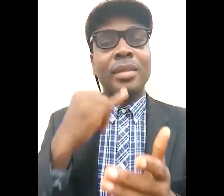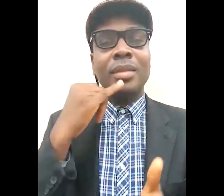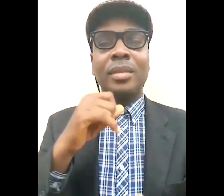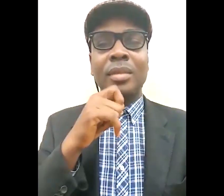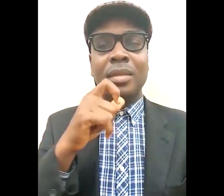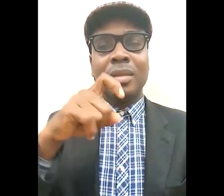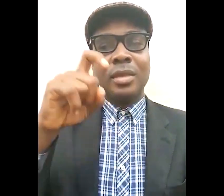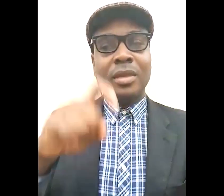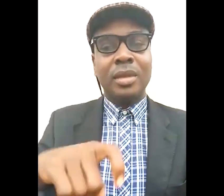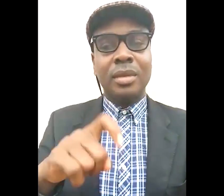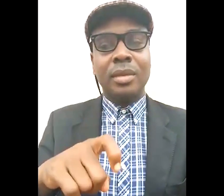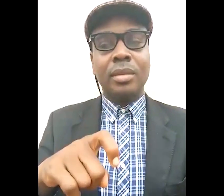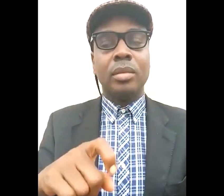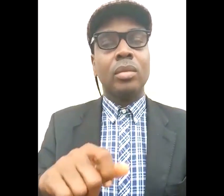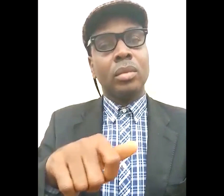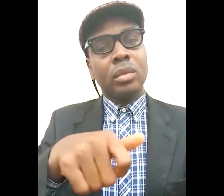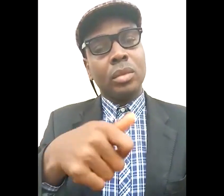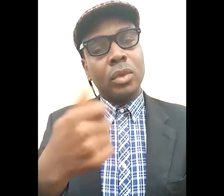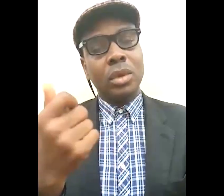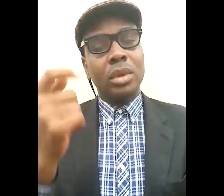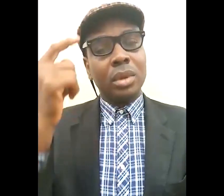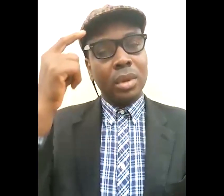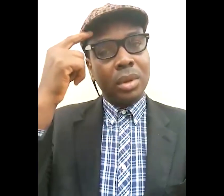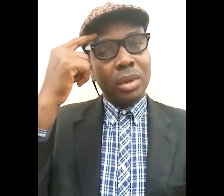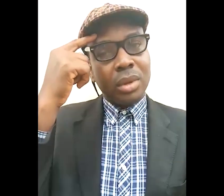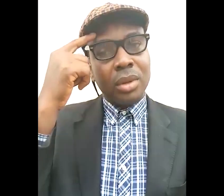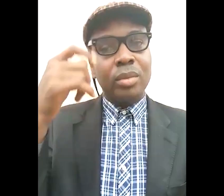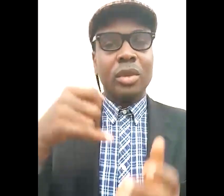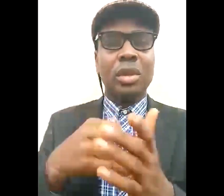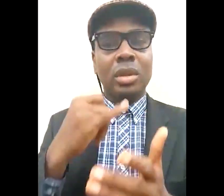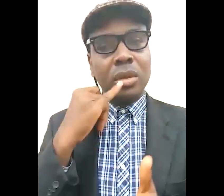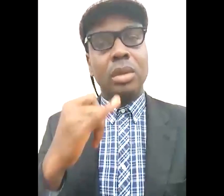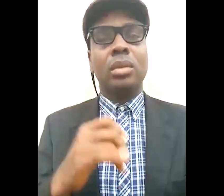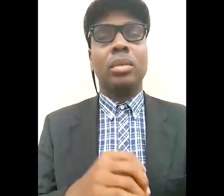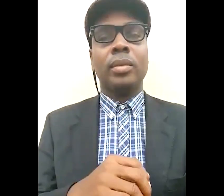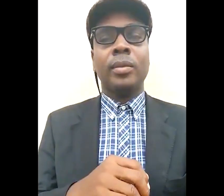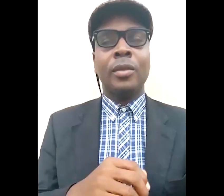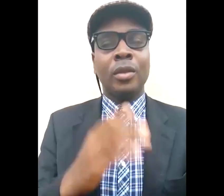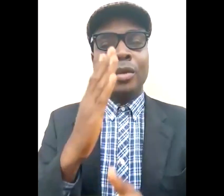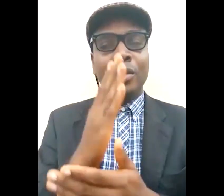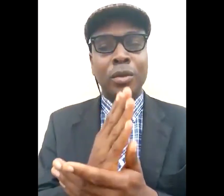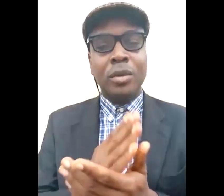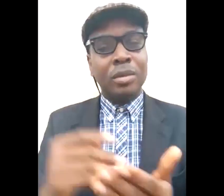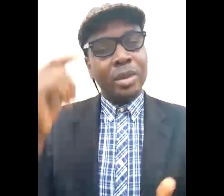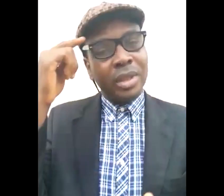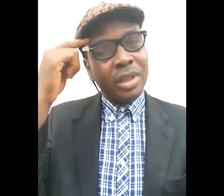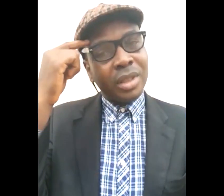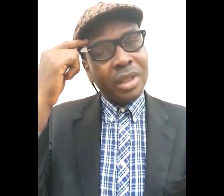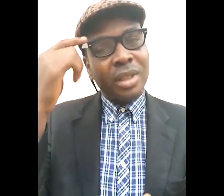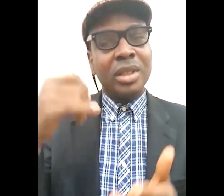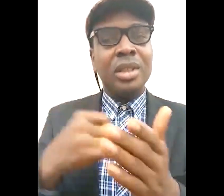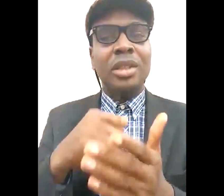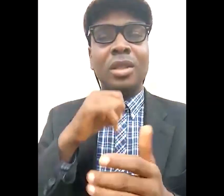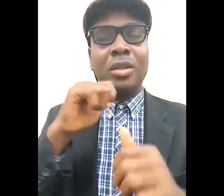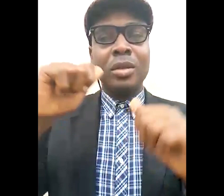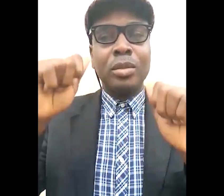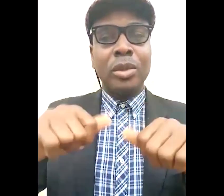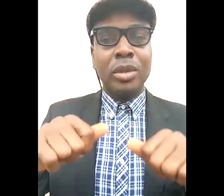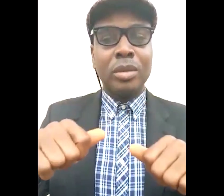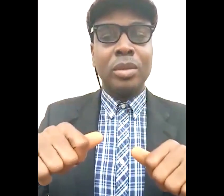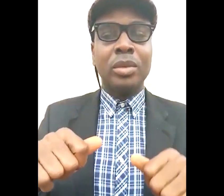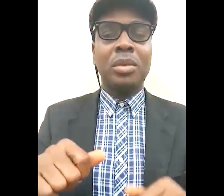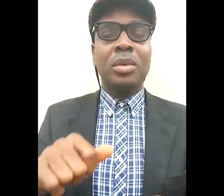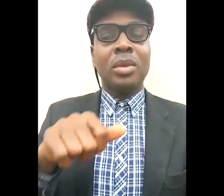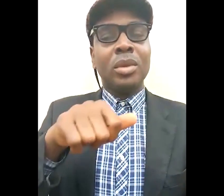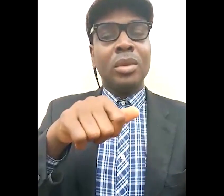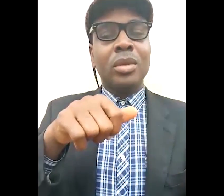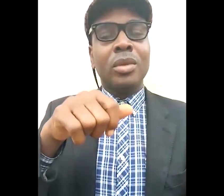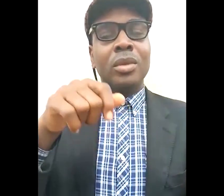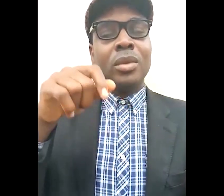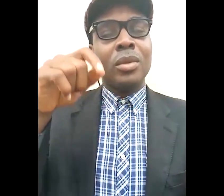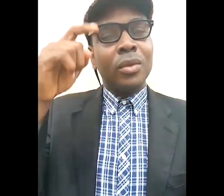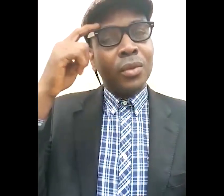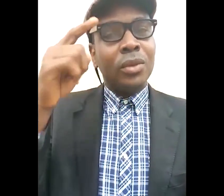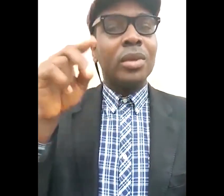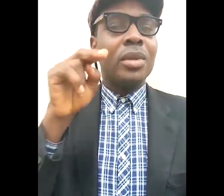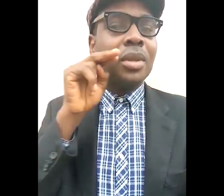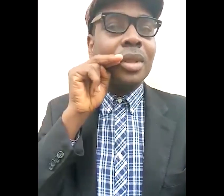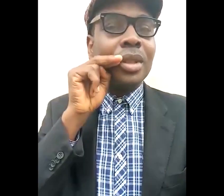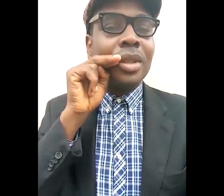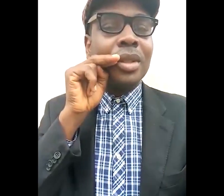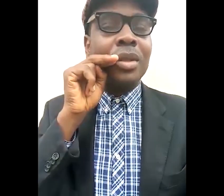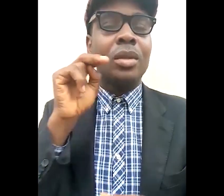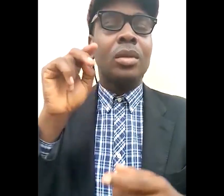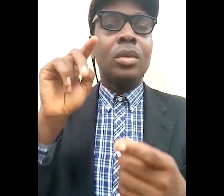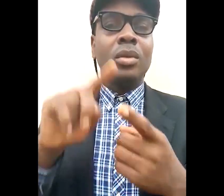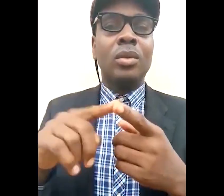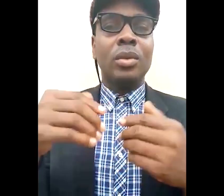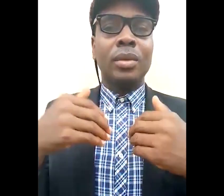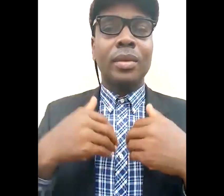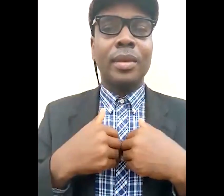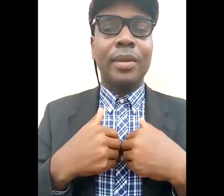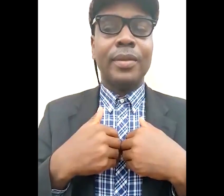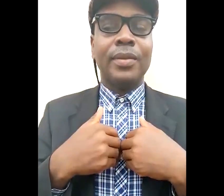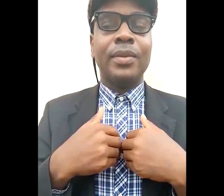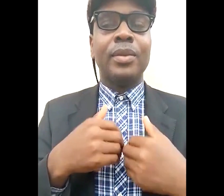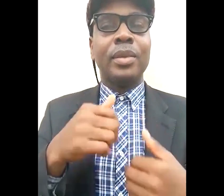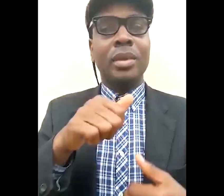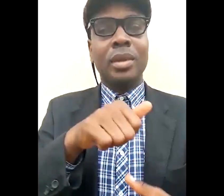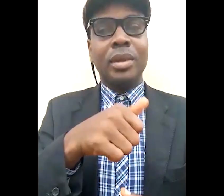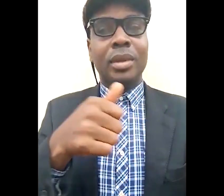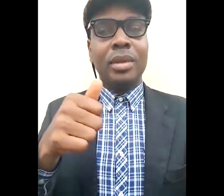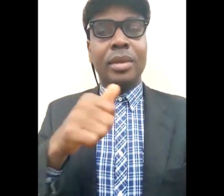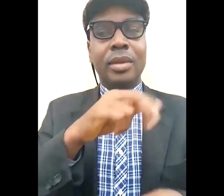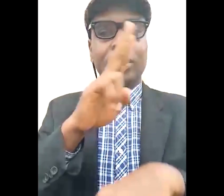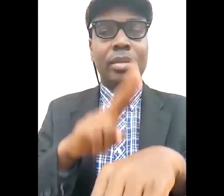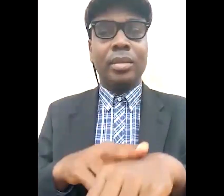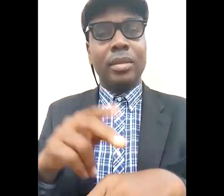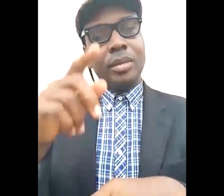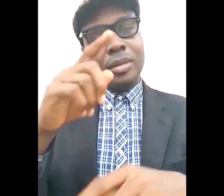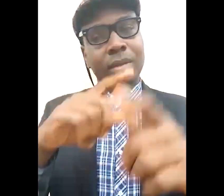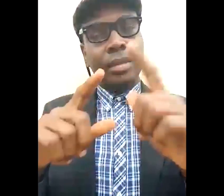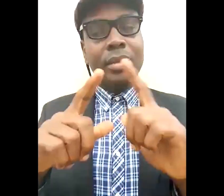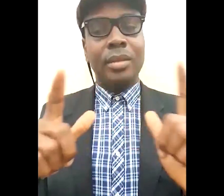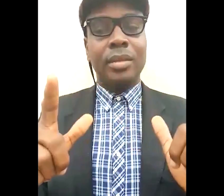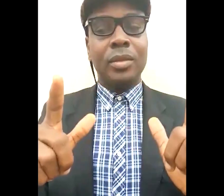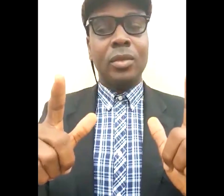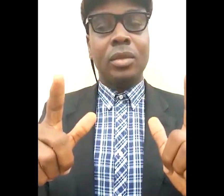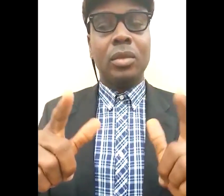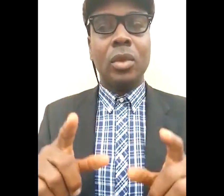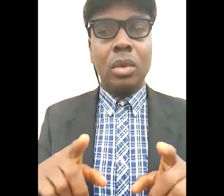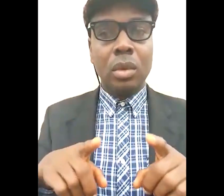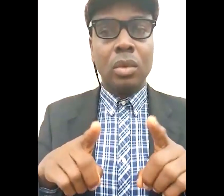others think it is; some think it’s not possible for Nigeria to have a national sign